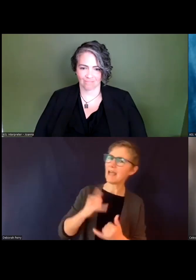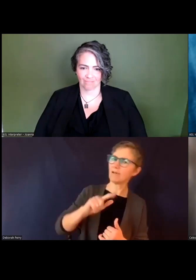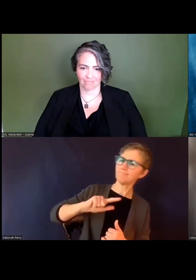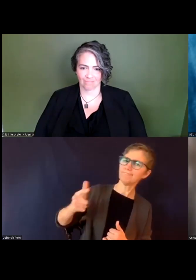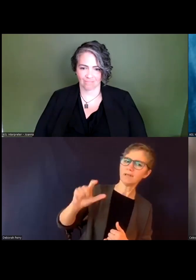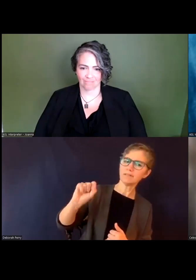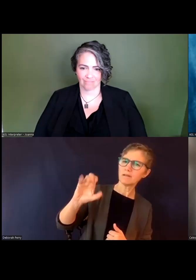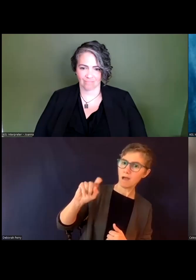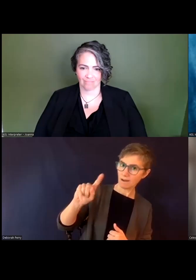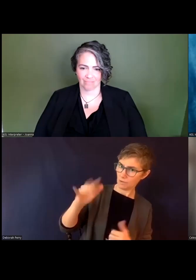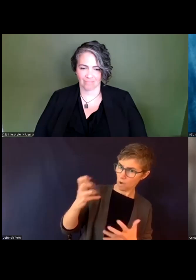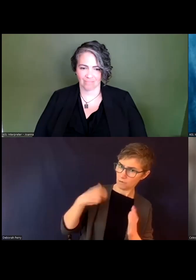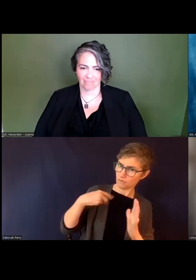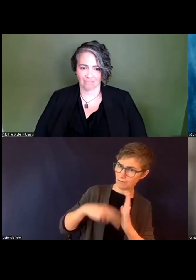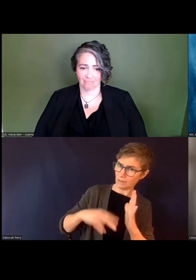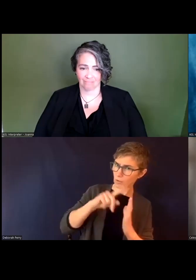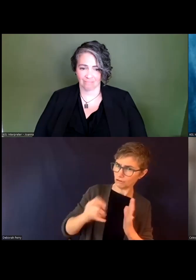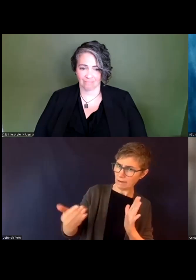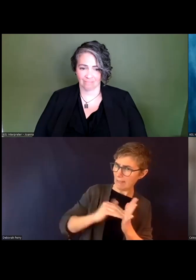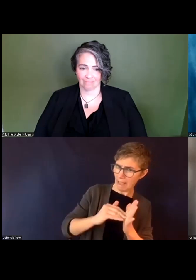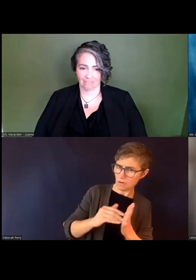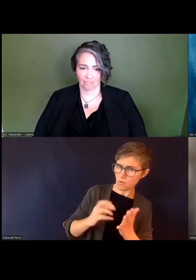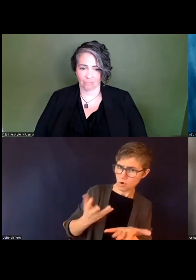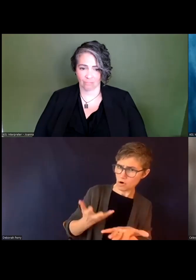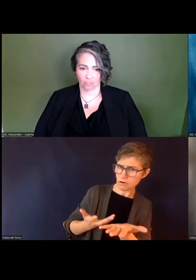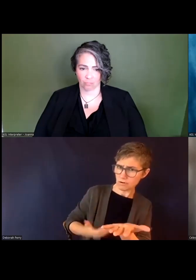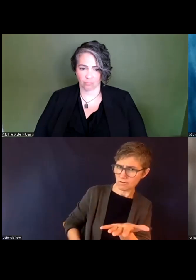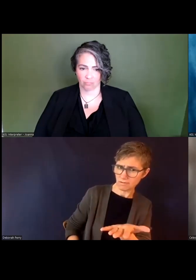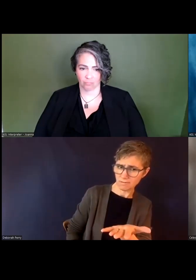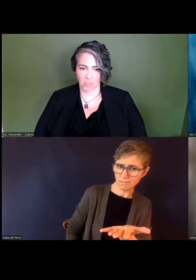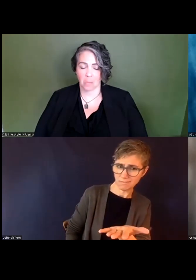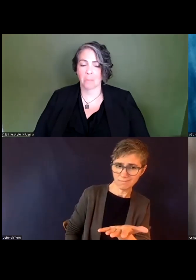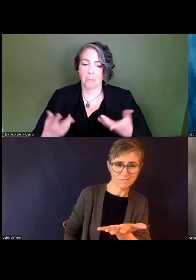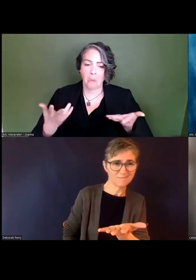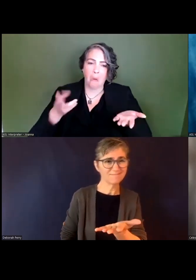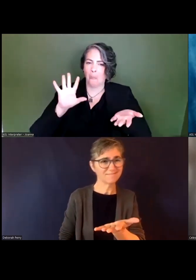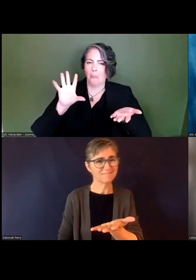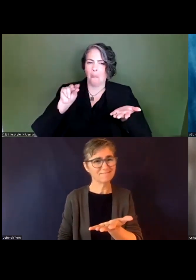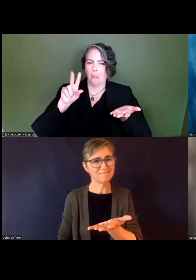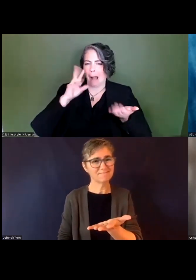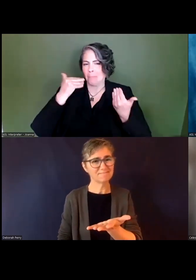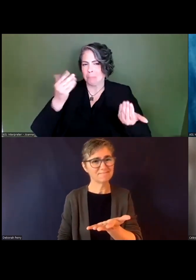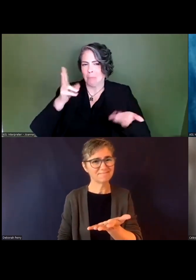We'll find out. All right, go for it. I really do appreciate all that's been